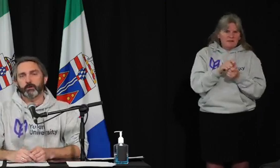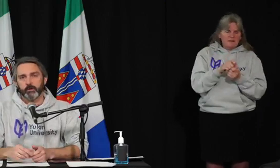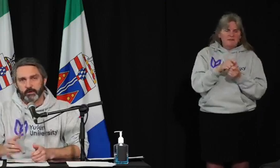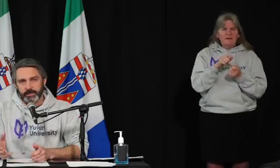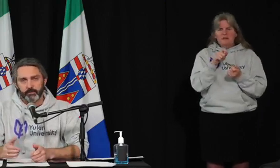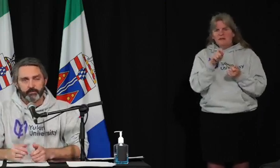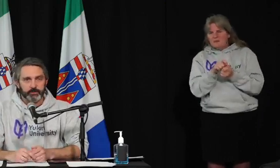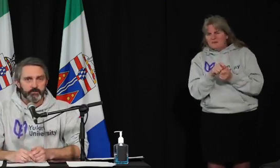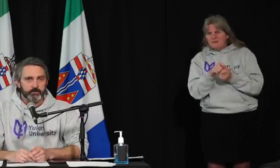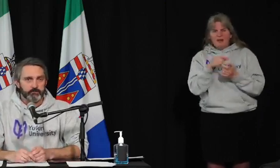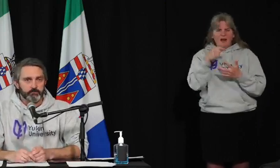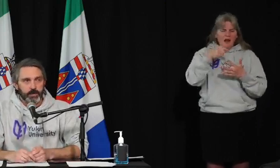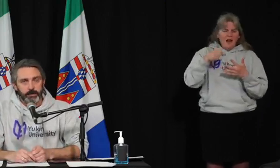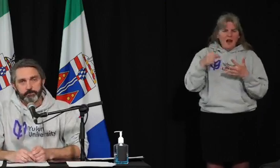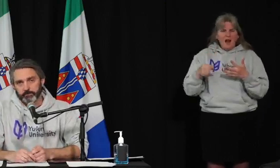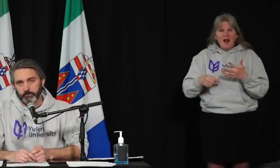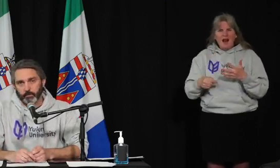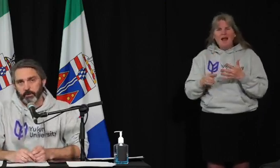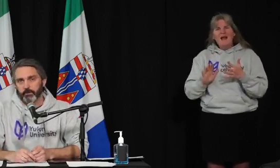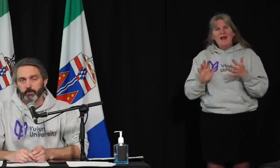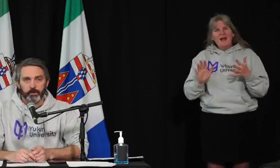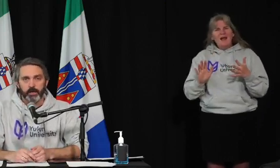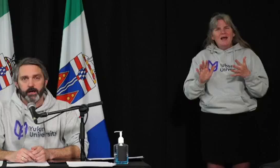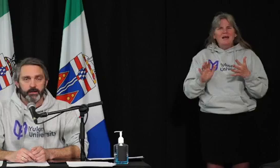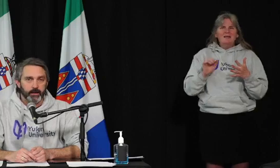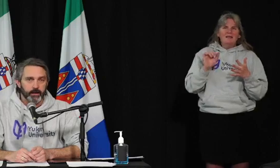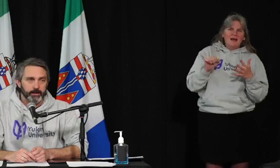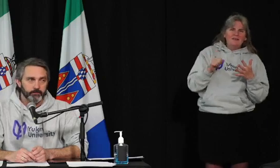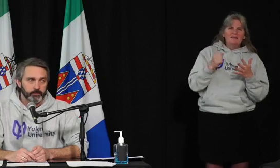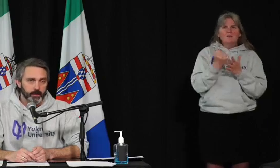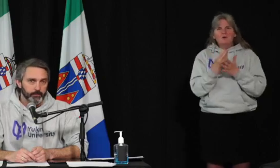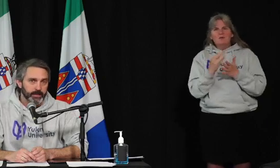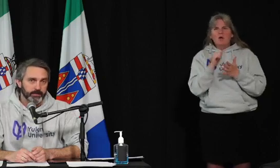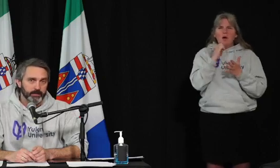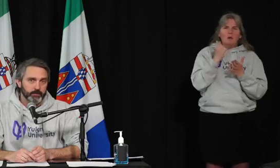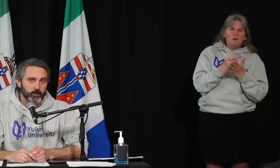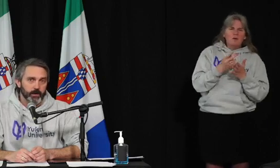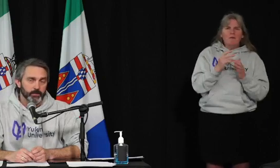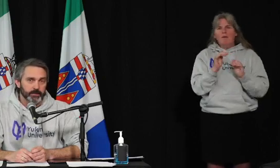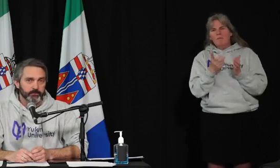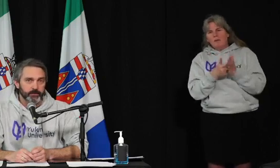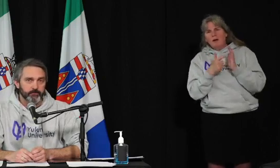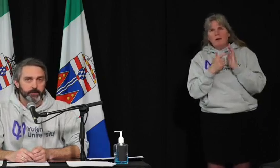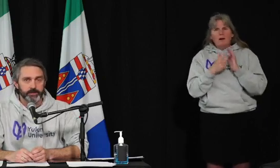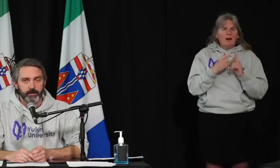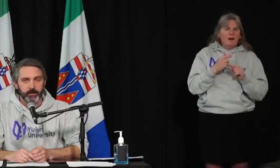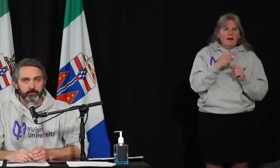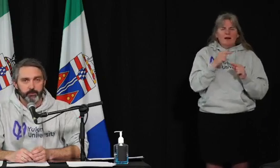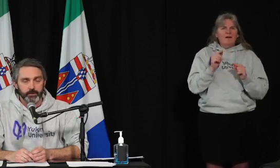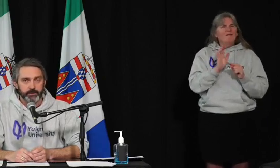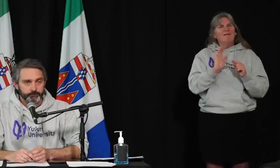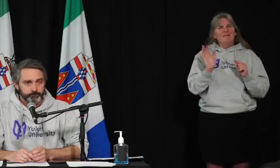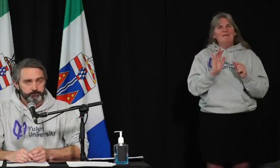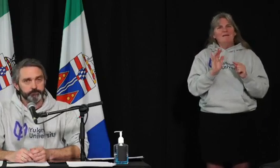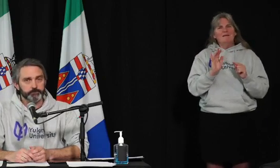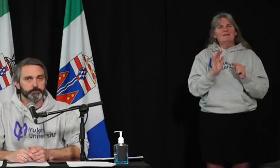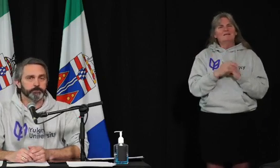certain handwashing provisions or cleaning provisions will or will not meet the requirements of the government back of the